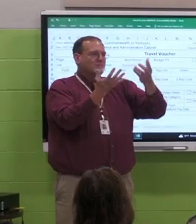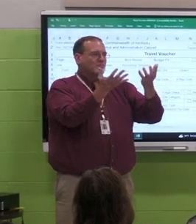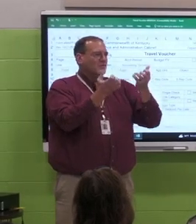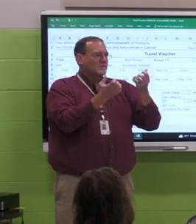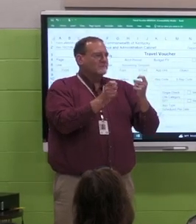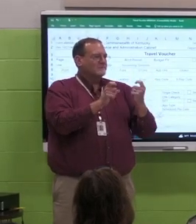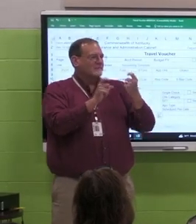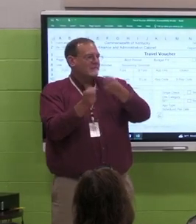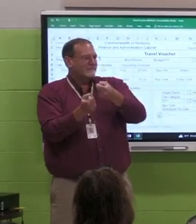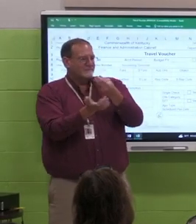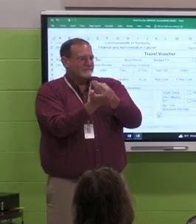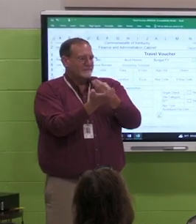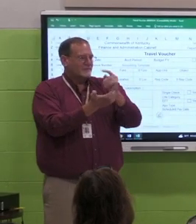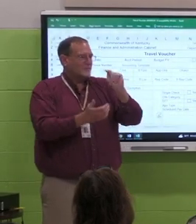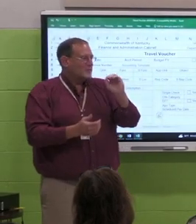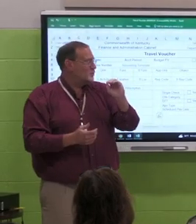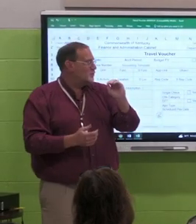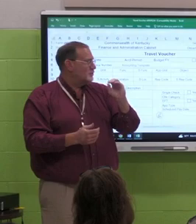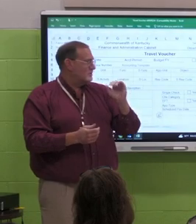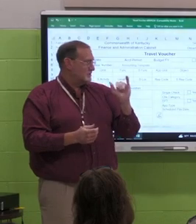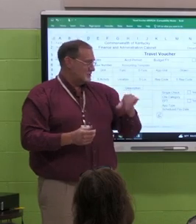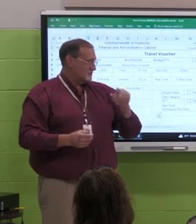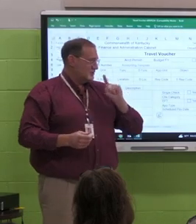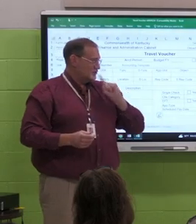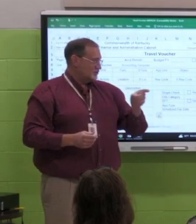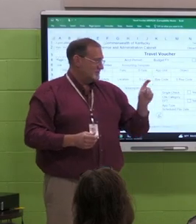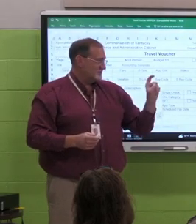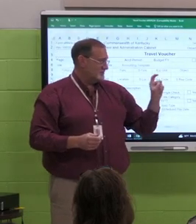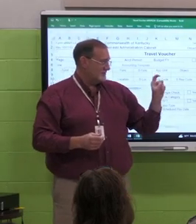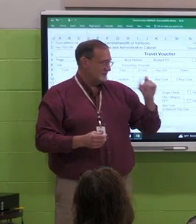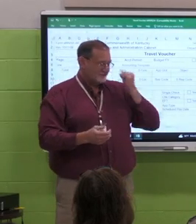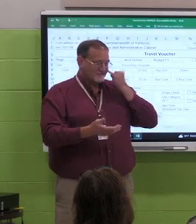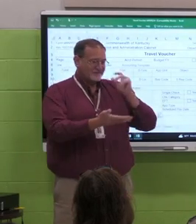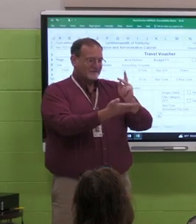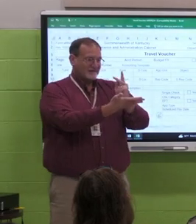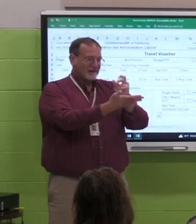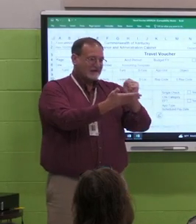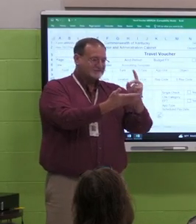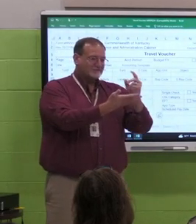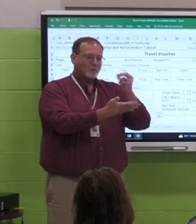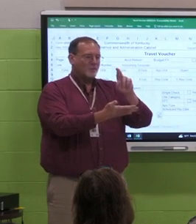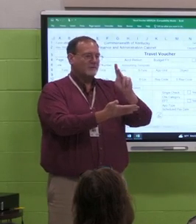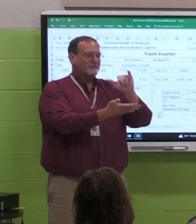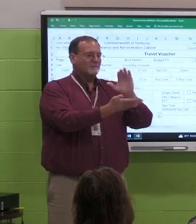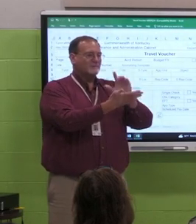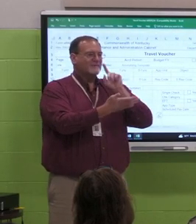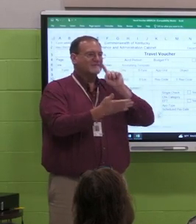to a specific organization that they want to give the money to is that true and if they just write